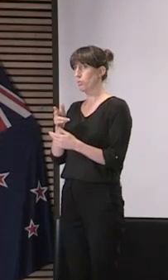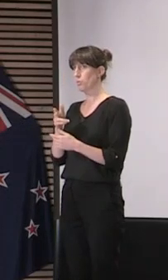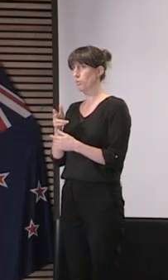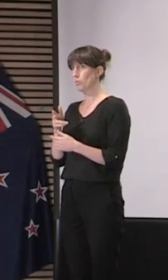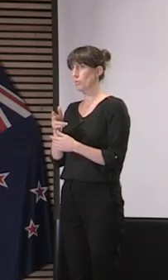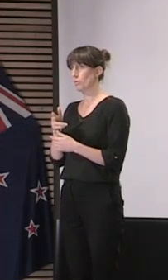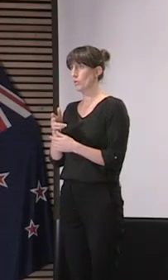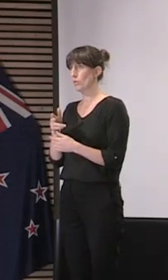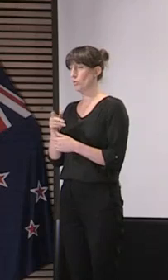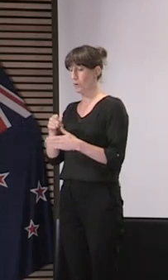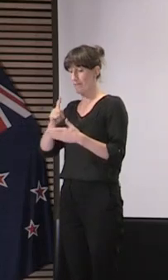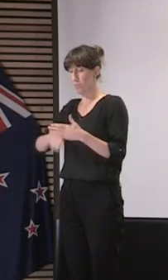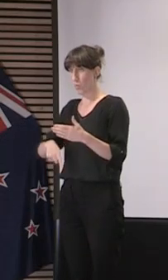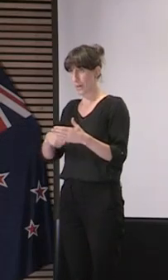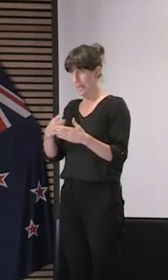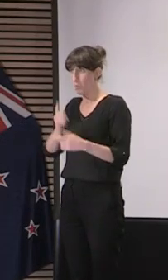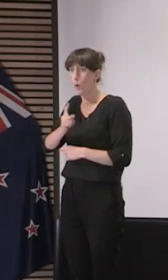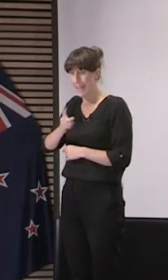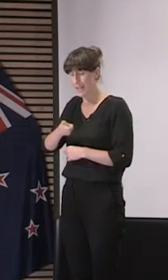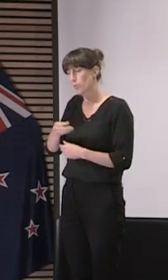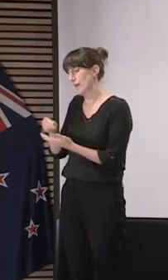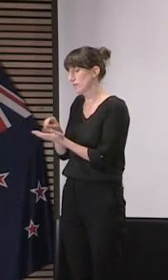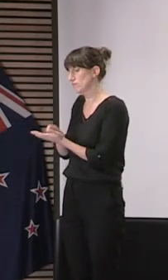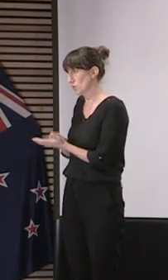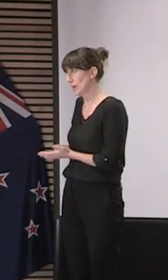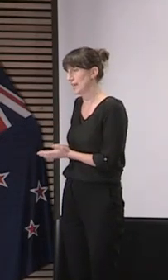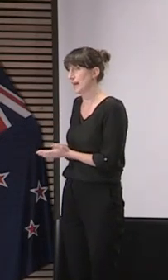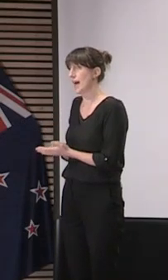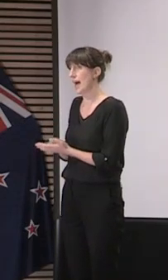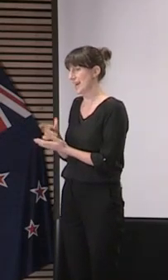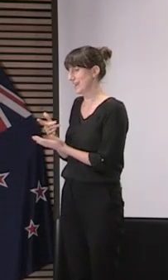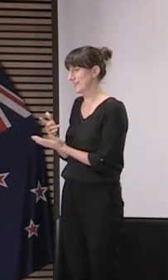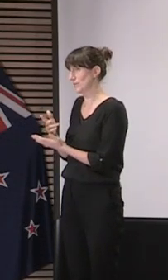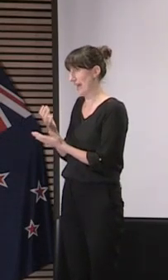where we prosecuted recorded warnings for the people. So we've discovered a second